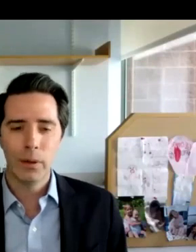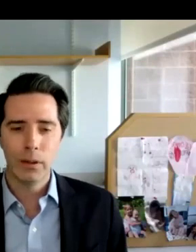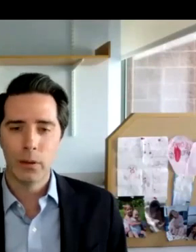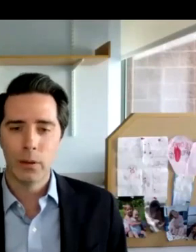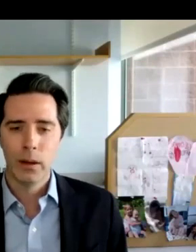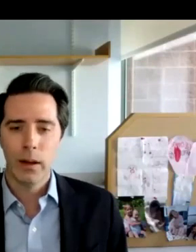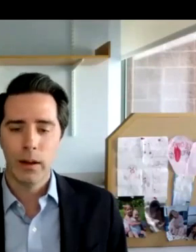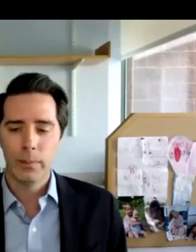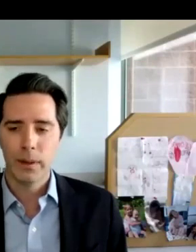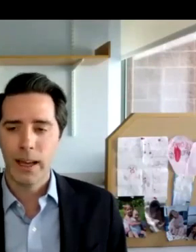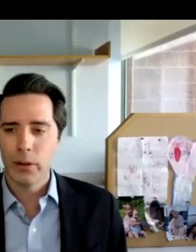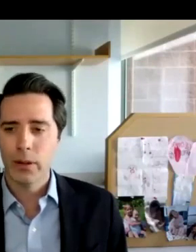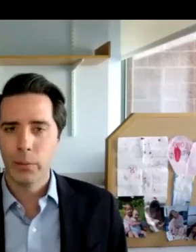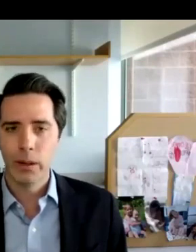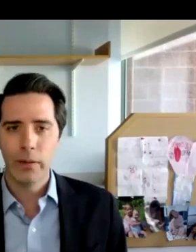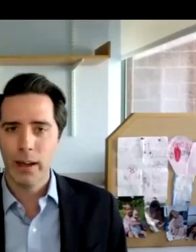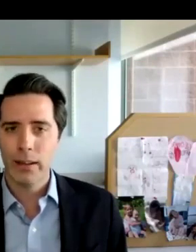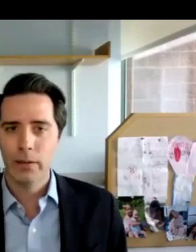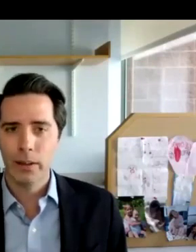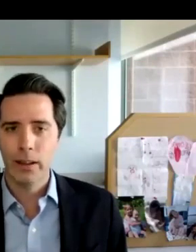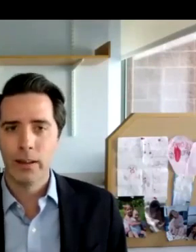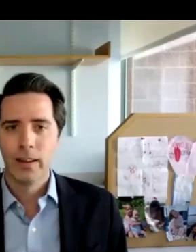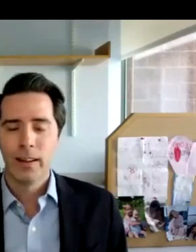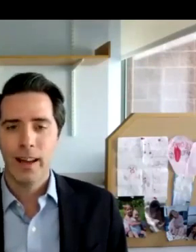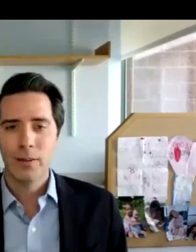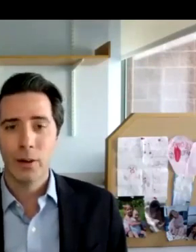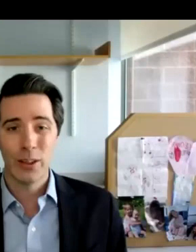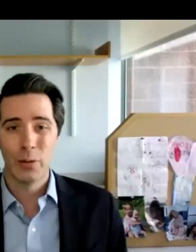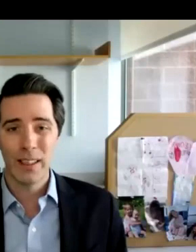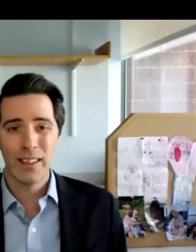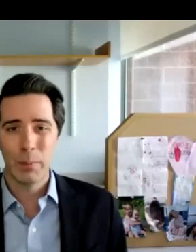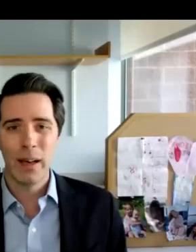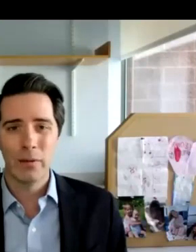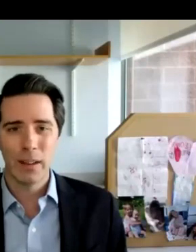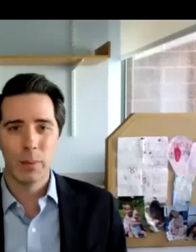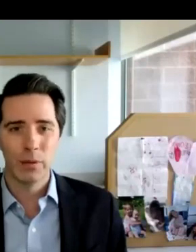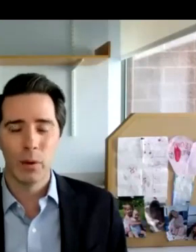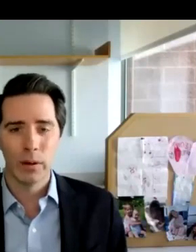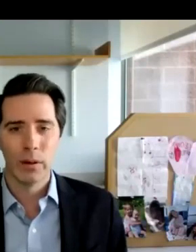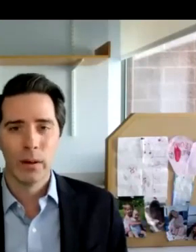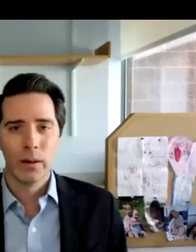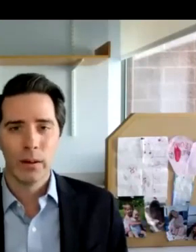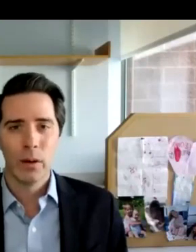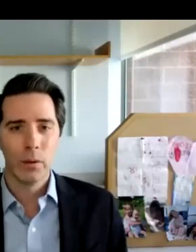able to counsel them really effectively as far